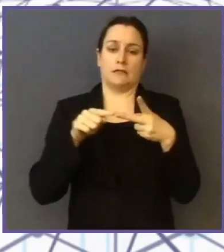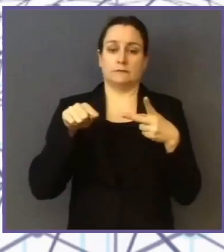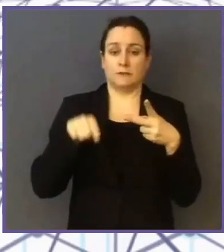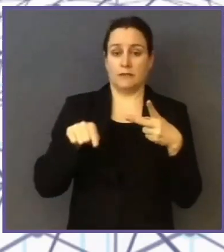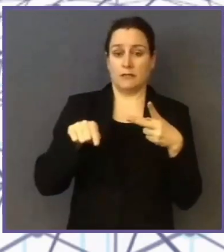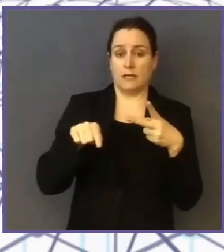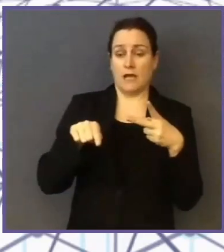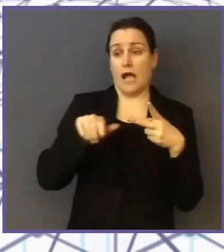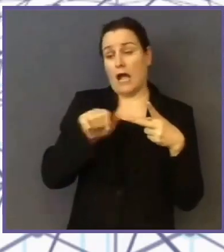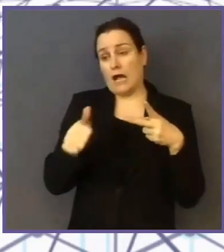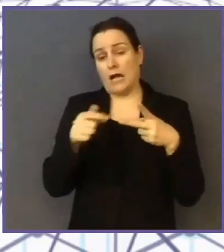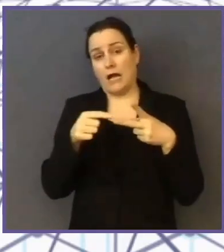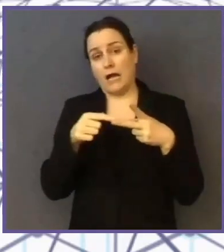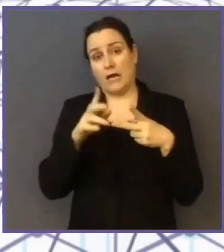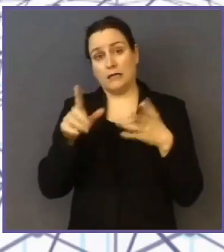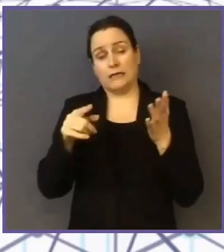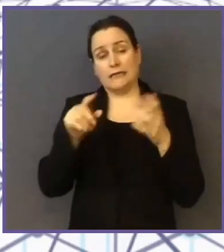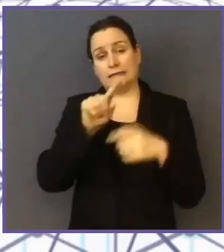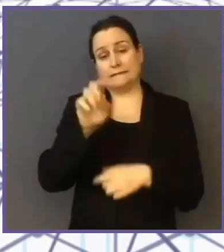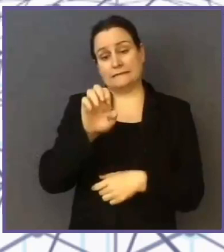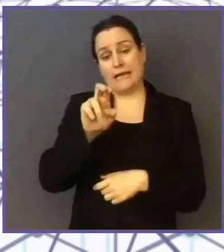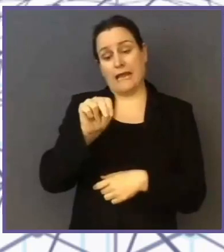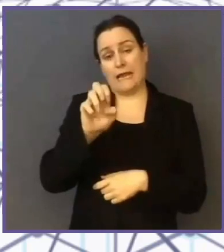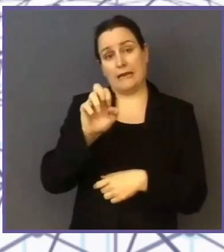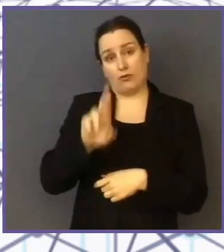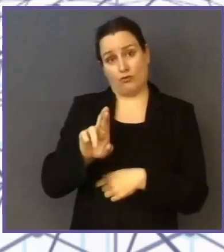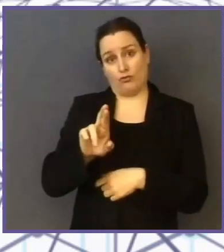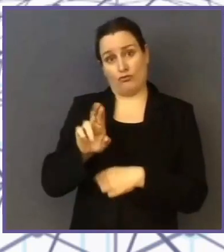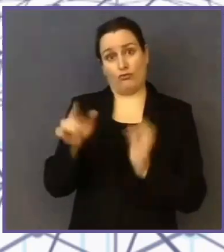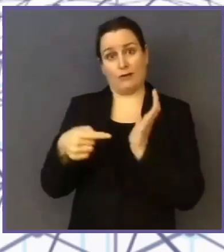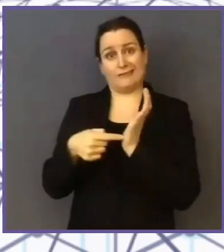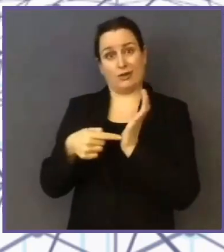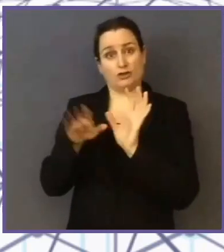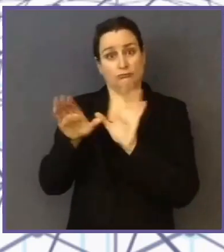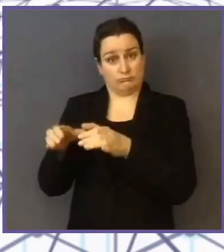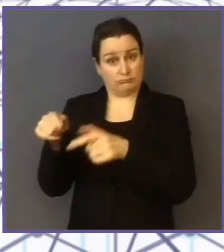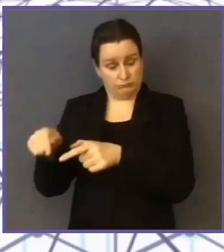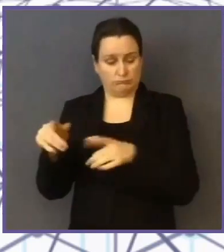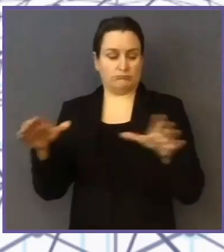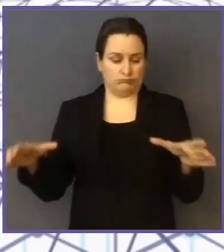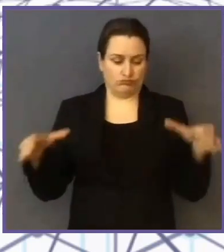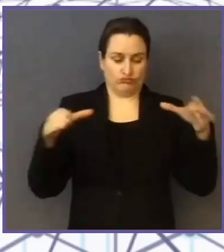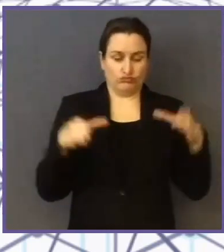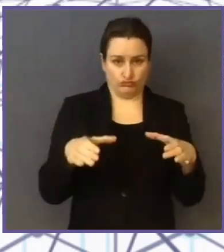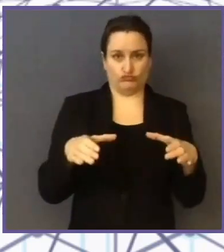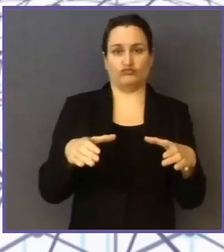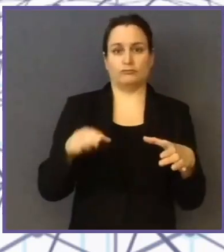So what we've got there is we've got local academia, local clinical expertise, a local